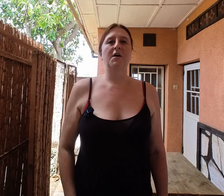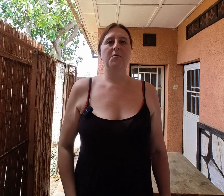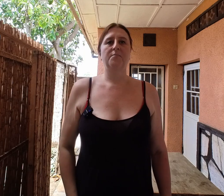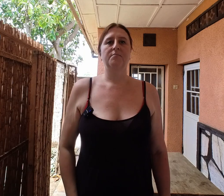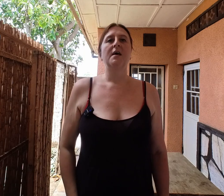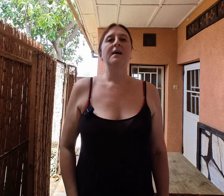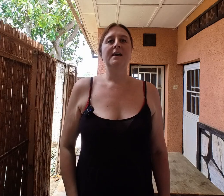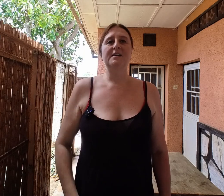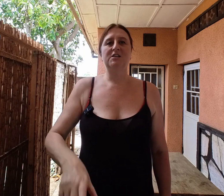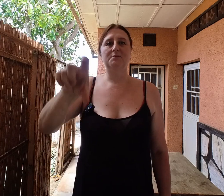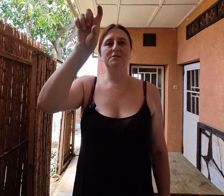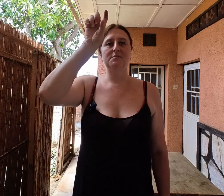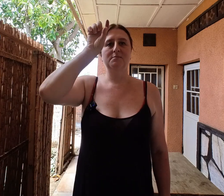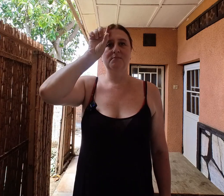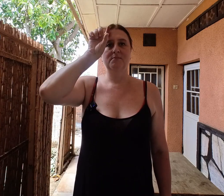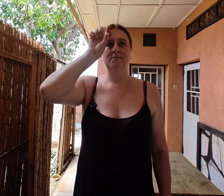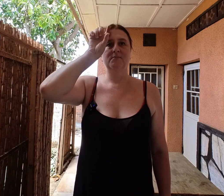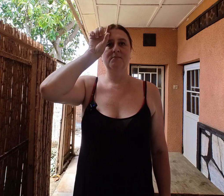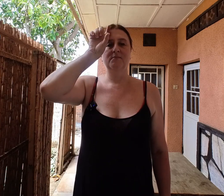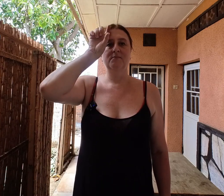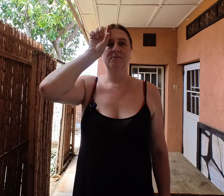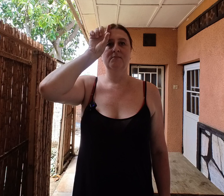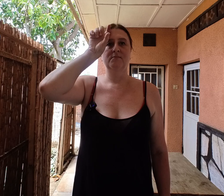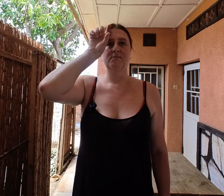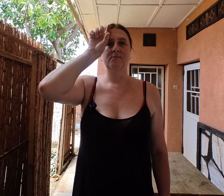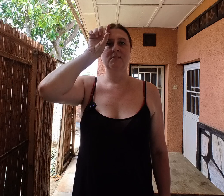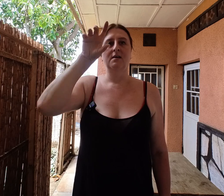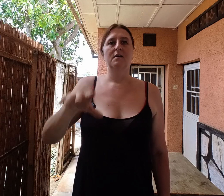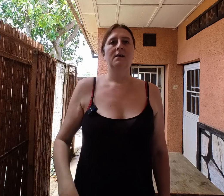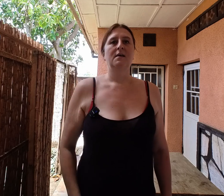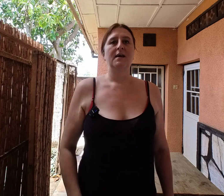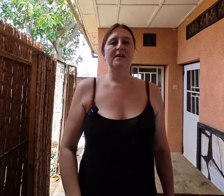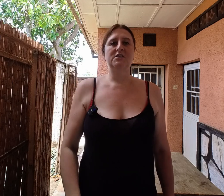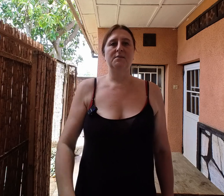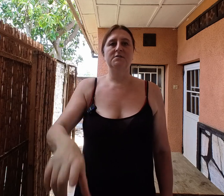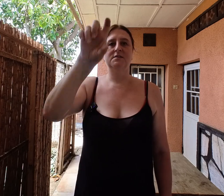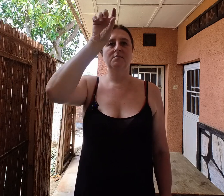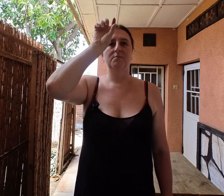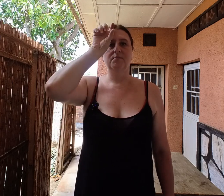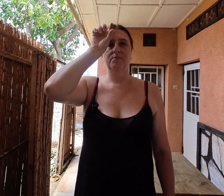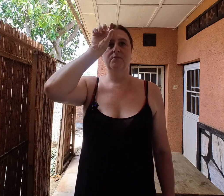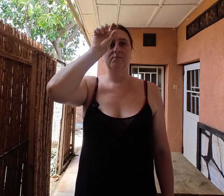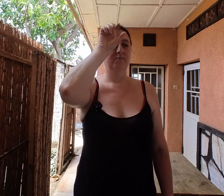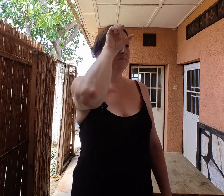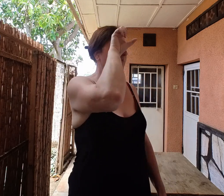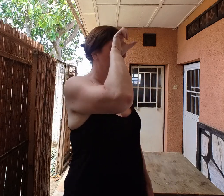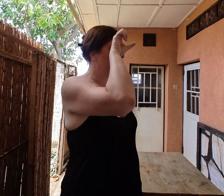So, Egypt. Egypt.